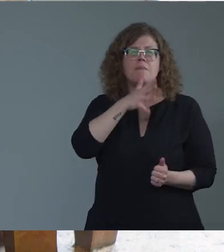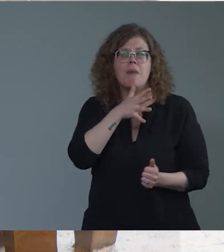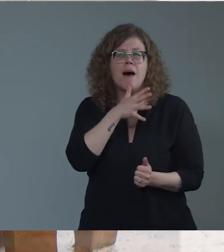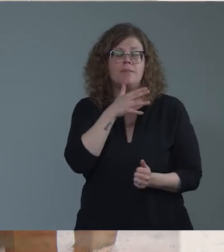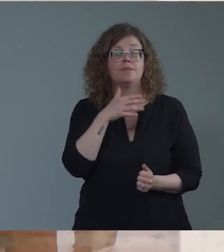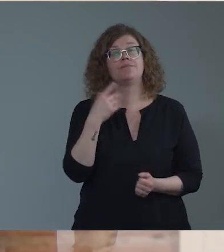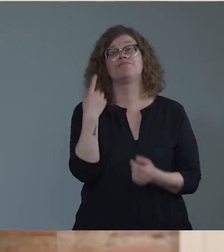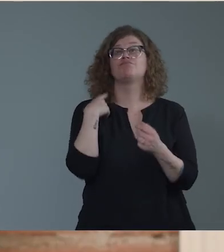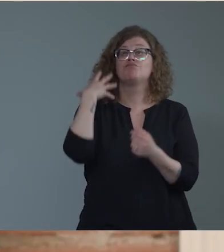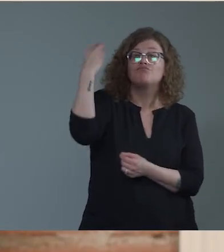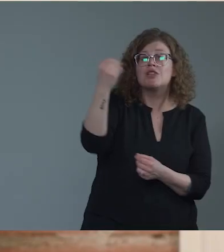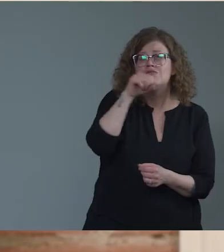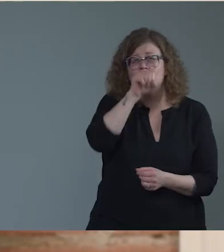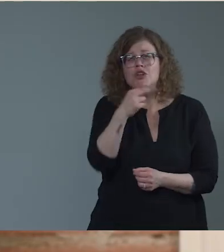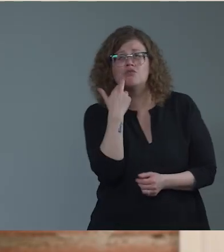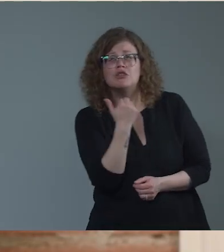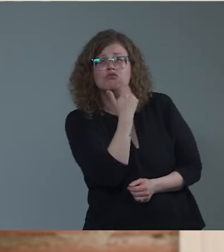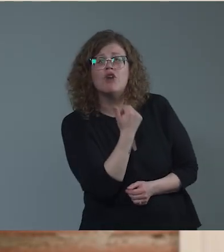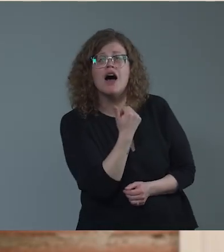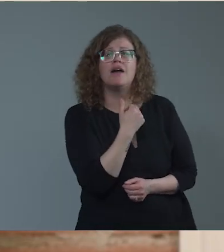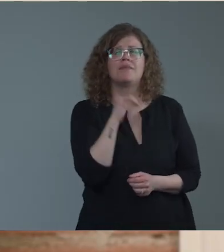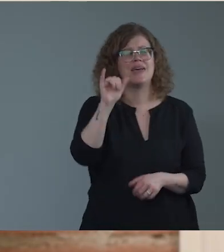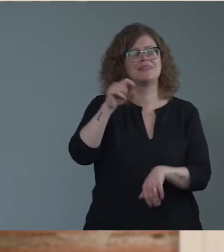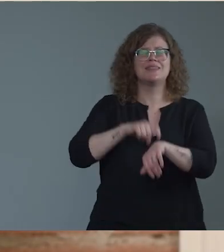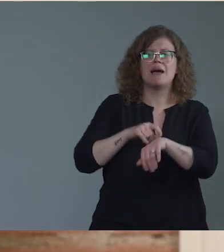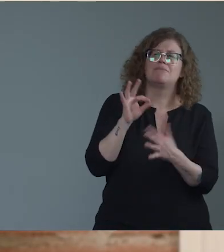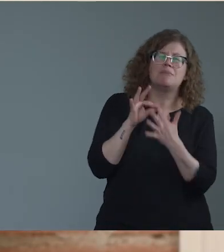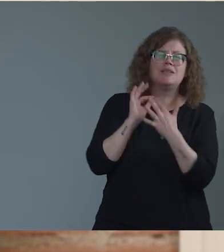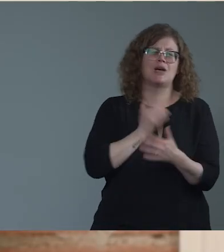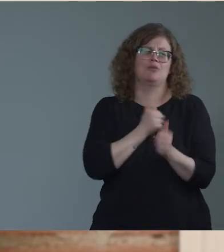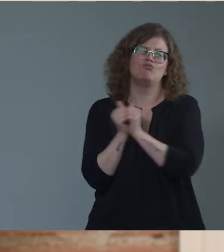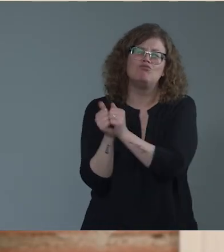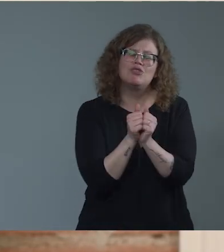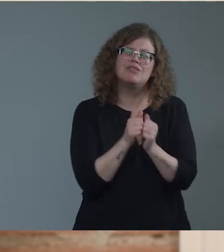These connections to place are part of why art in the city is so relevant.